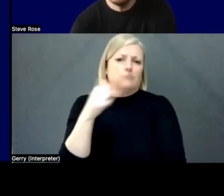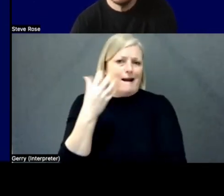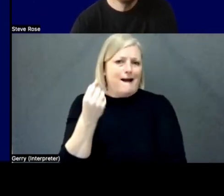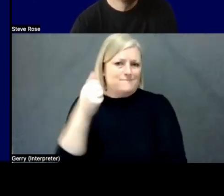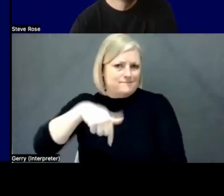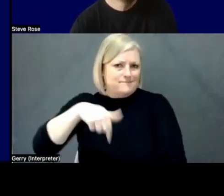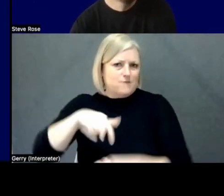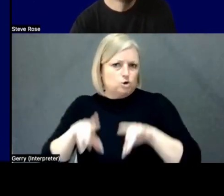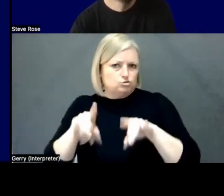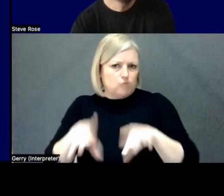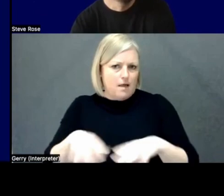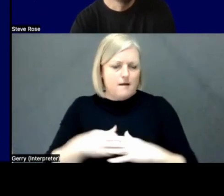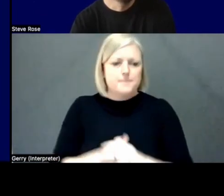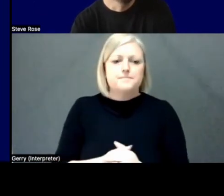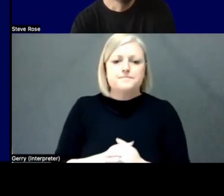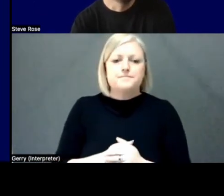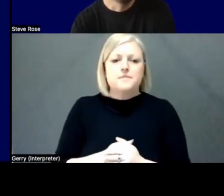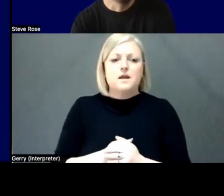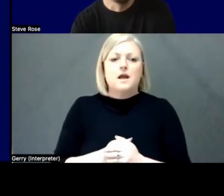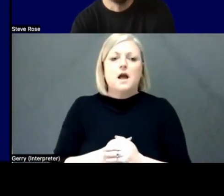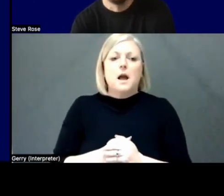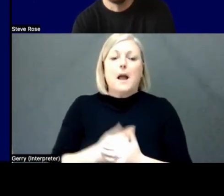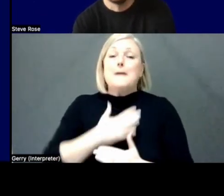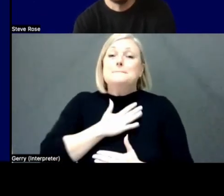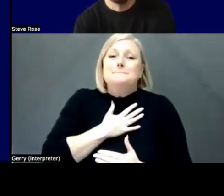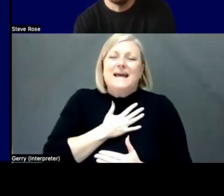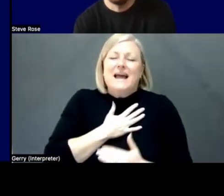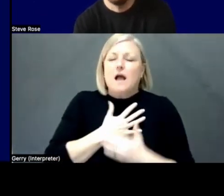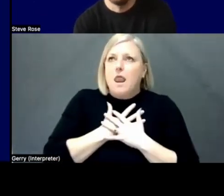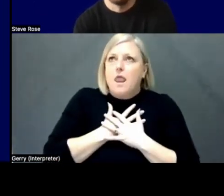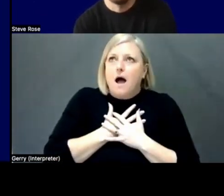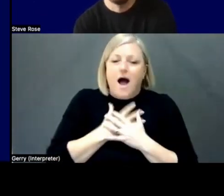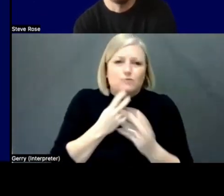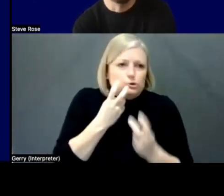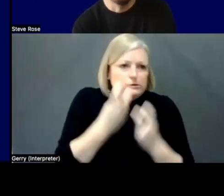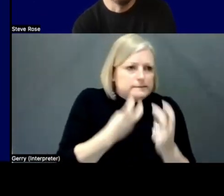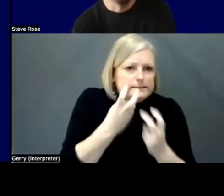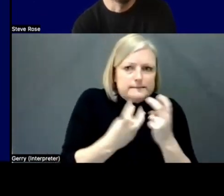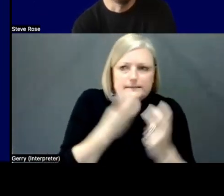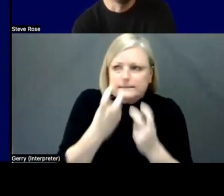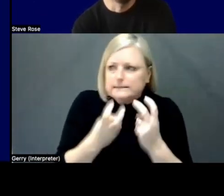I also consider myself a seeker of knowledge and I suppose it's kind of that lifelong learning, I suppose.